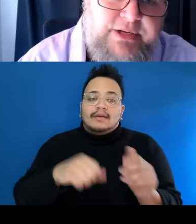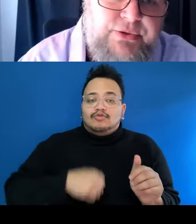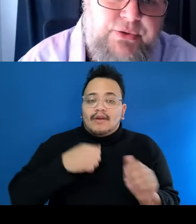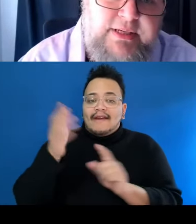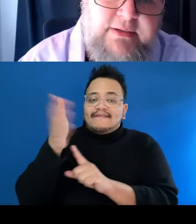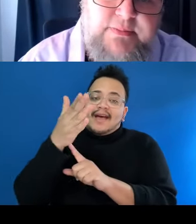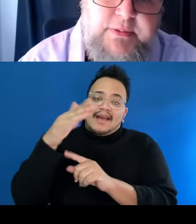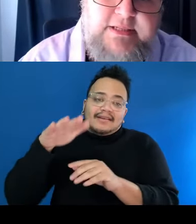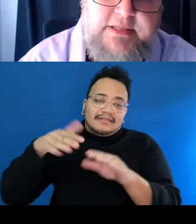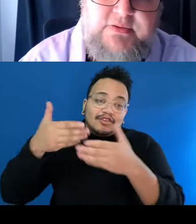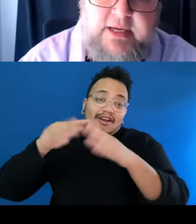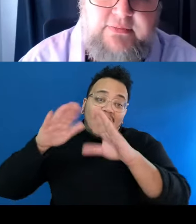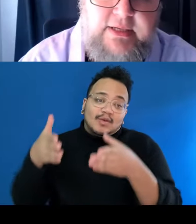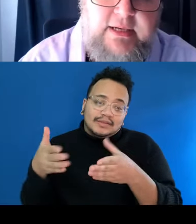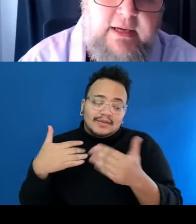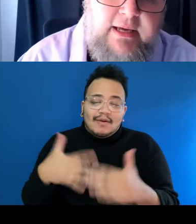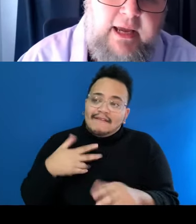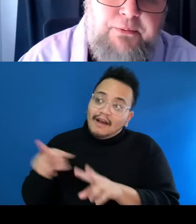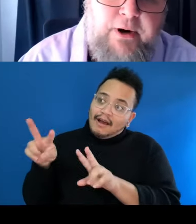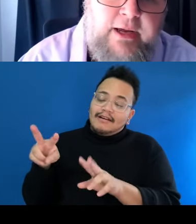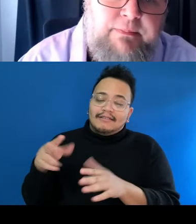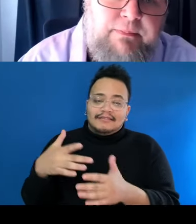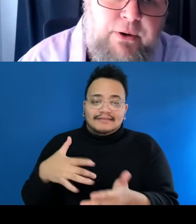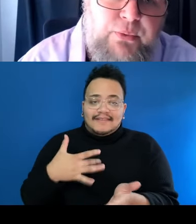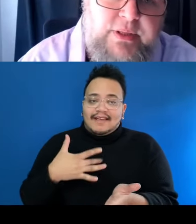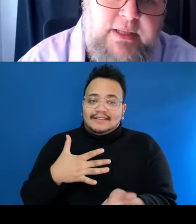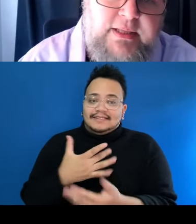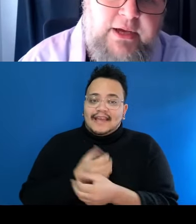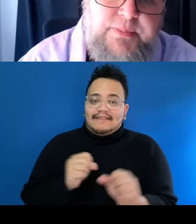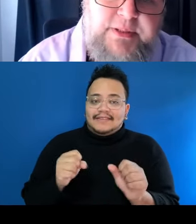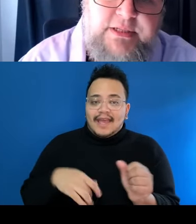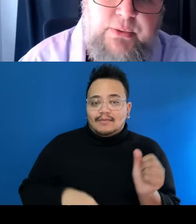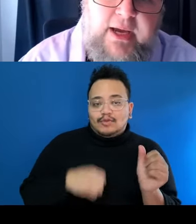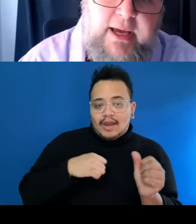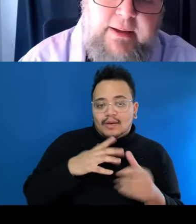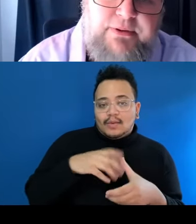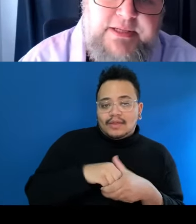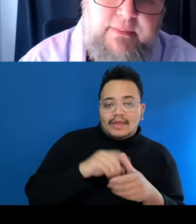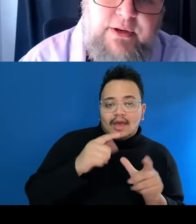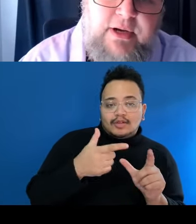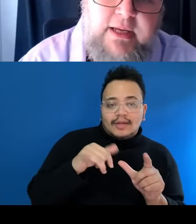"It truly gives me a sense of safety and pride, "both within the LGBTQIA Plus community